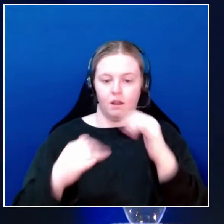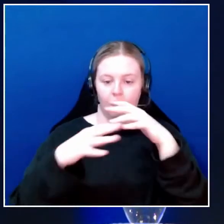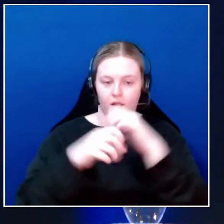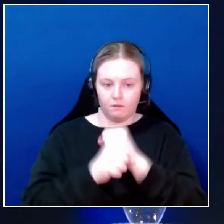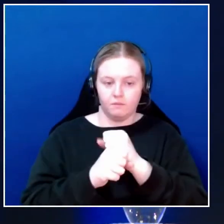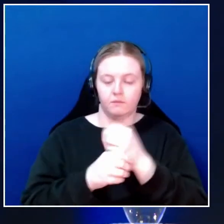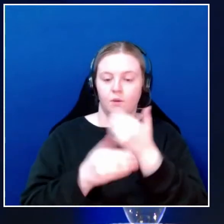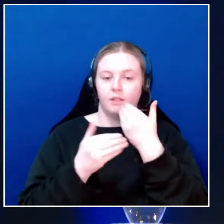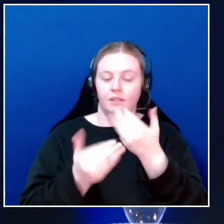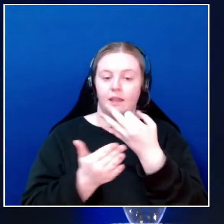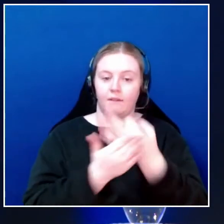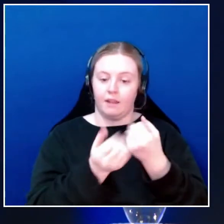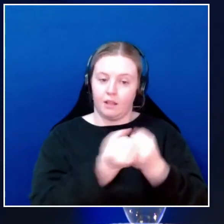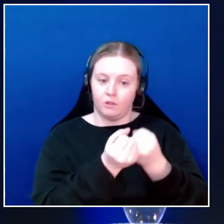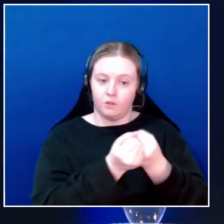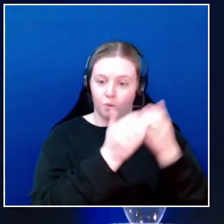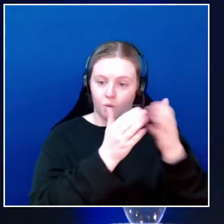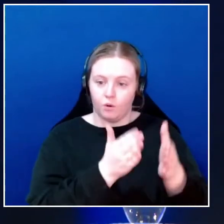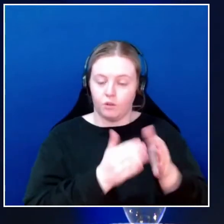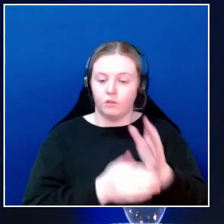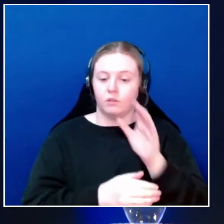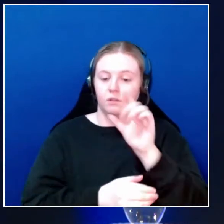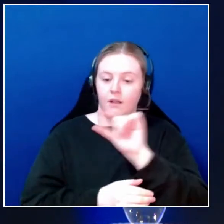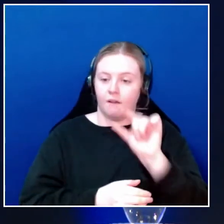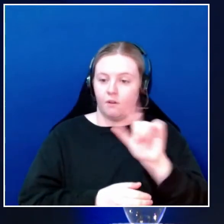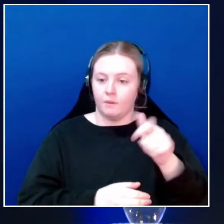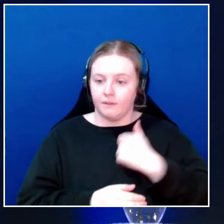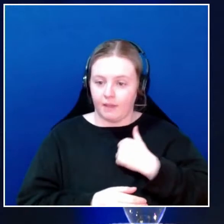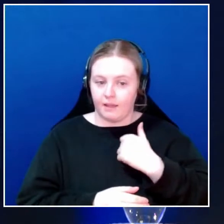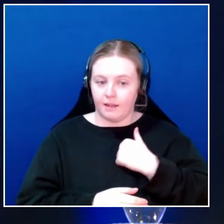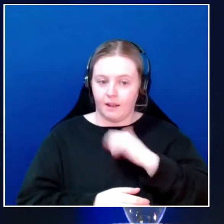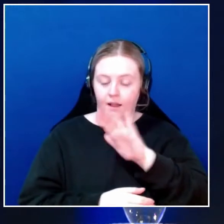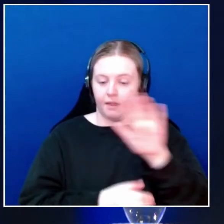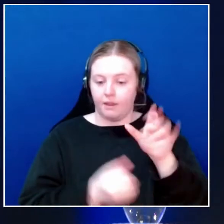Government of Canada for their support; the Board of Directors for